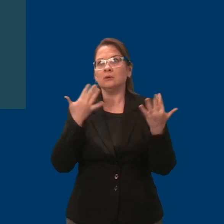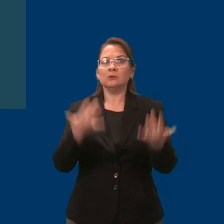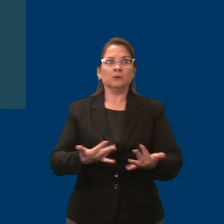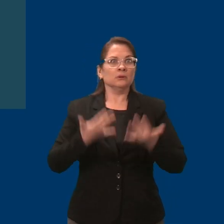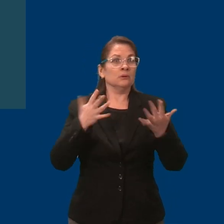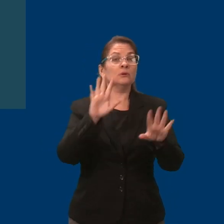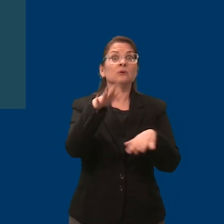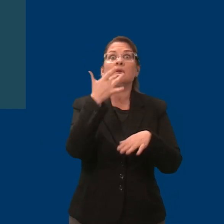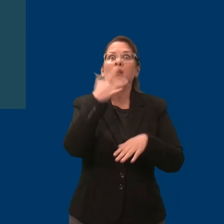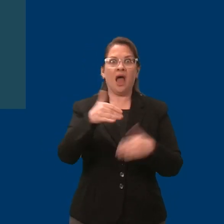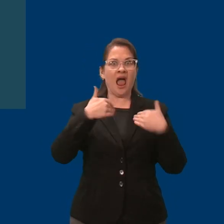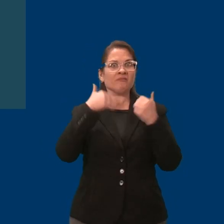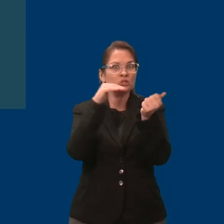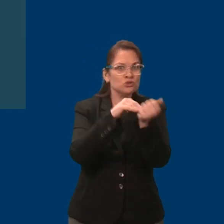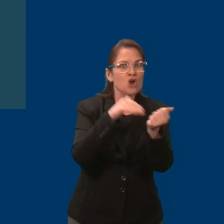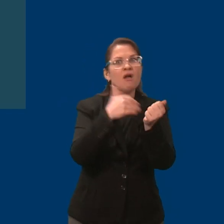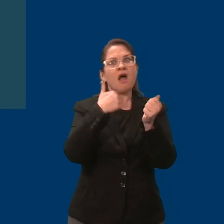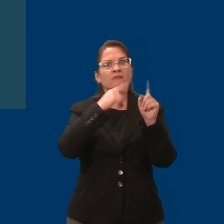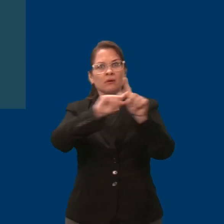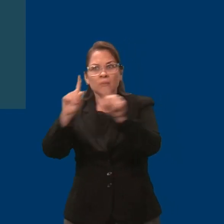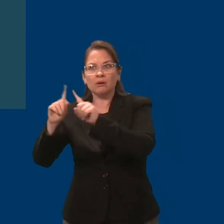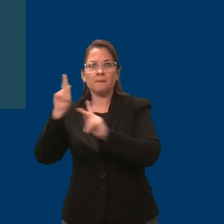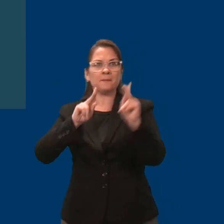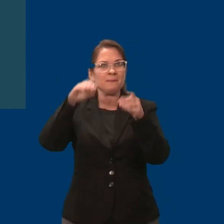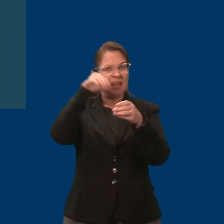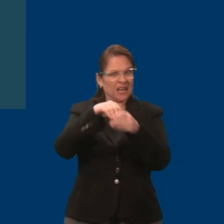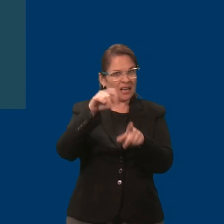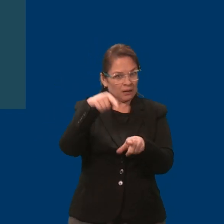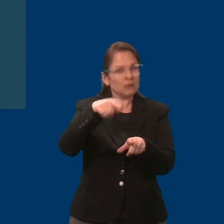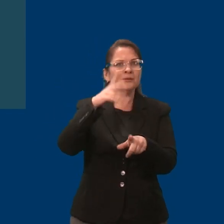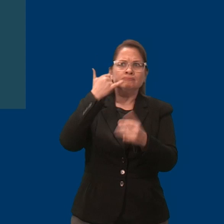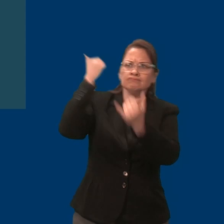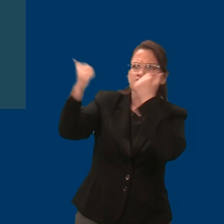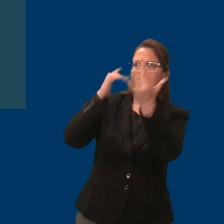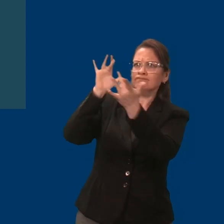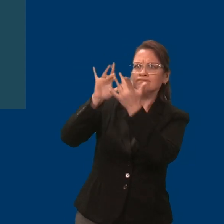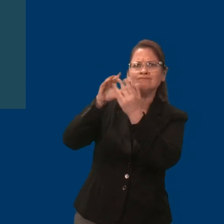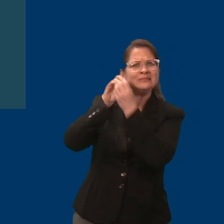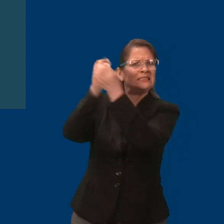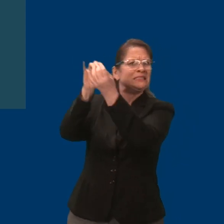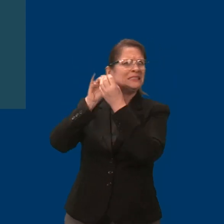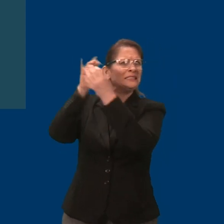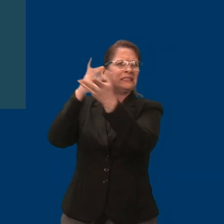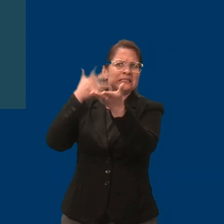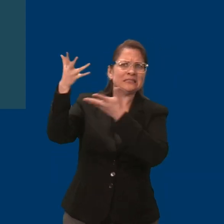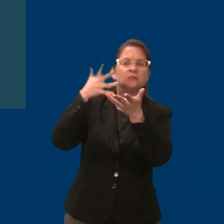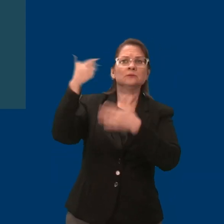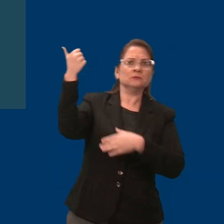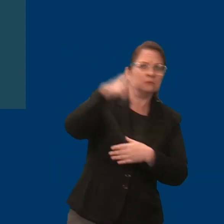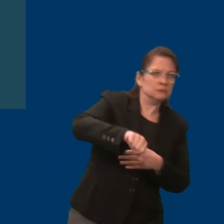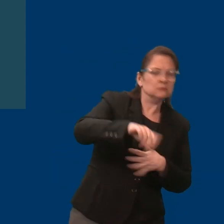with insurance to get this approval. Our insurance at first denied the specific dosage of the medicine that Leo needed.